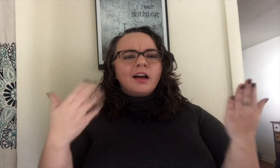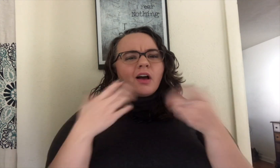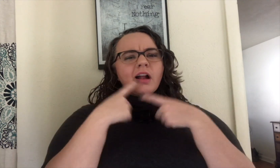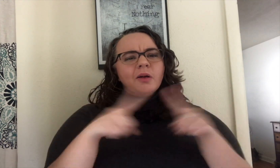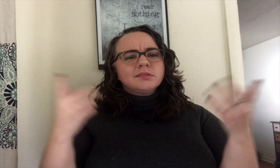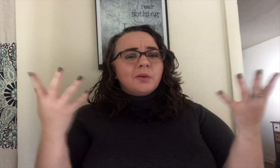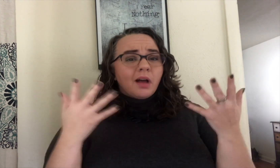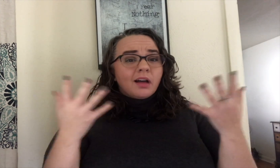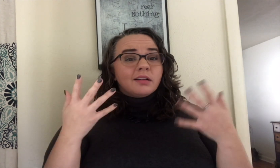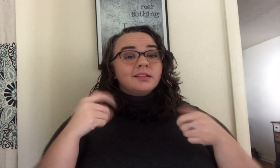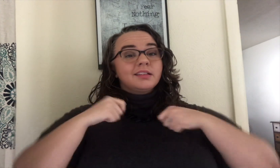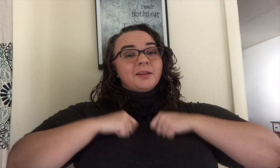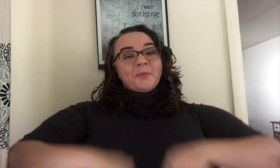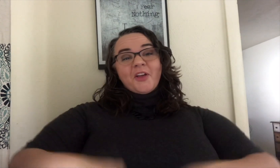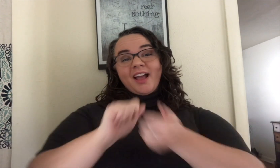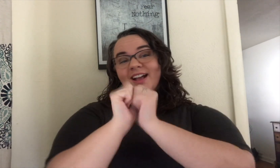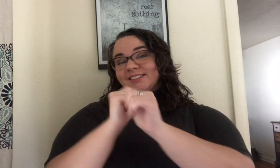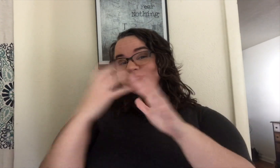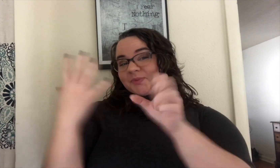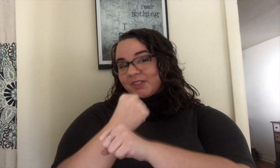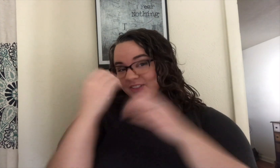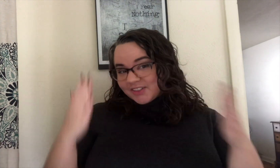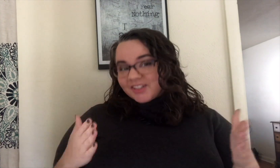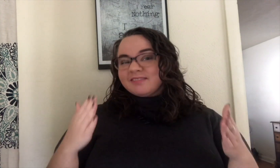I'm here today to announce the winners of the tabard contest